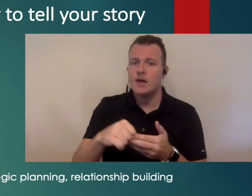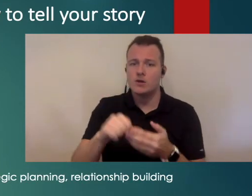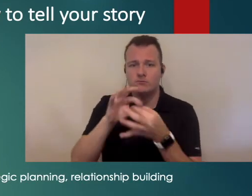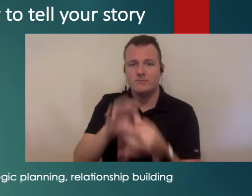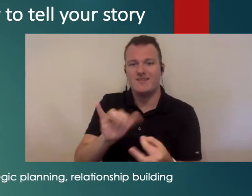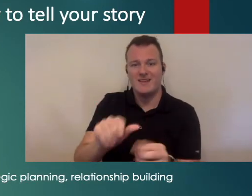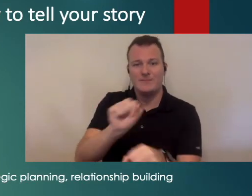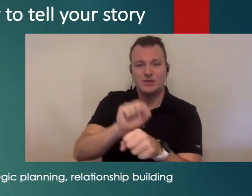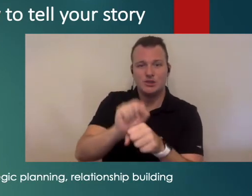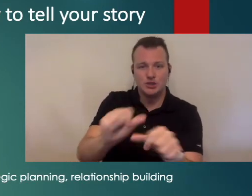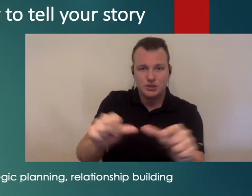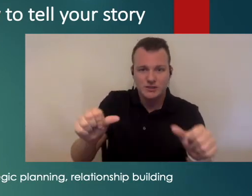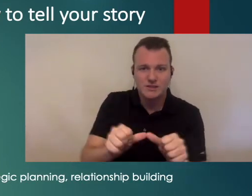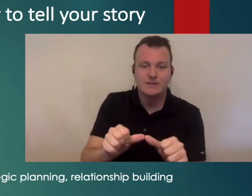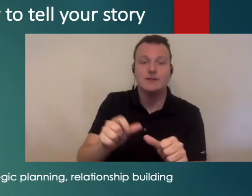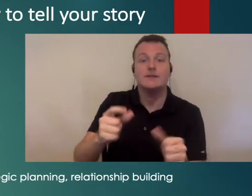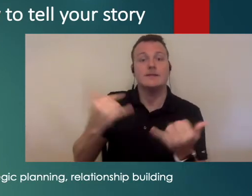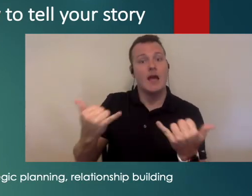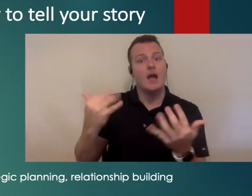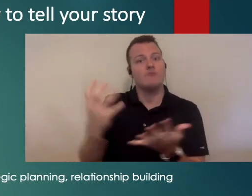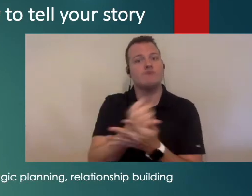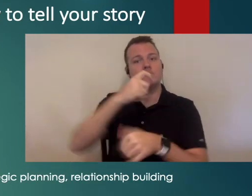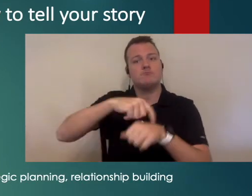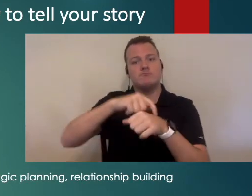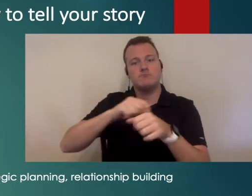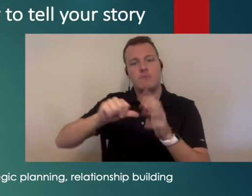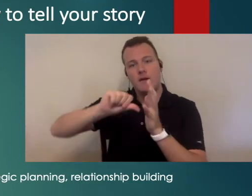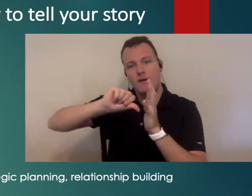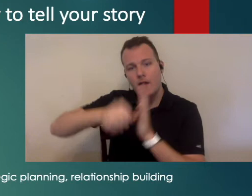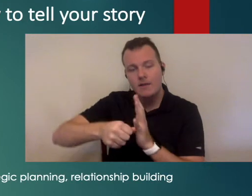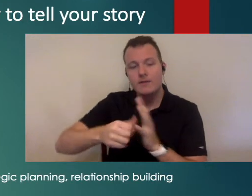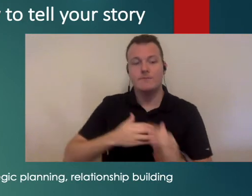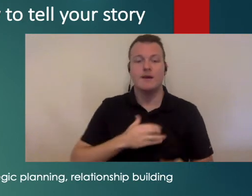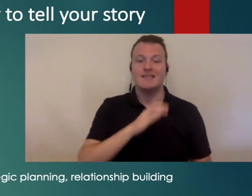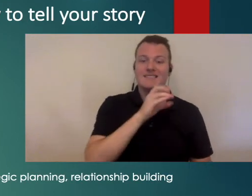position. And this is your time to highlight things from your resume or CV,